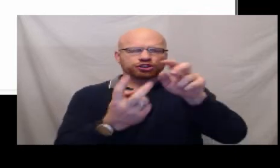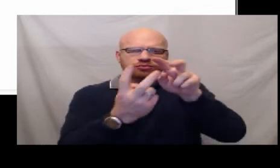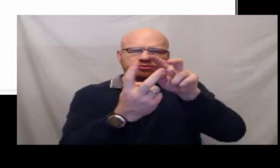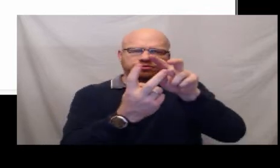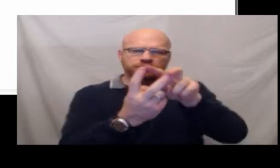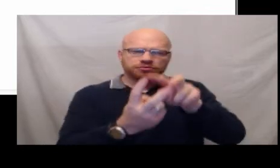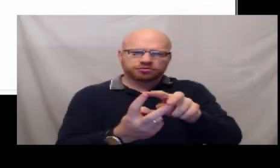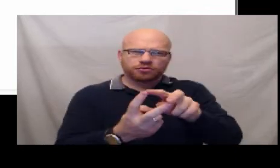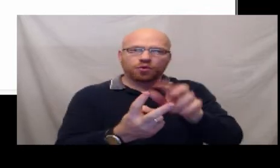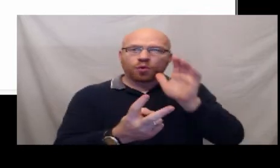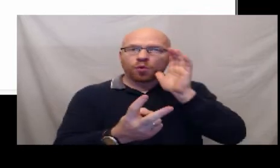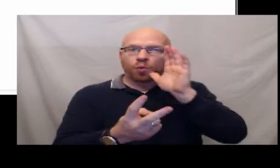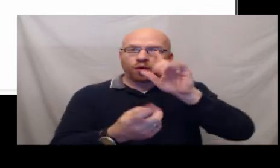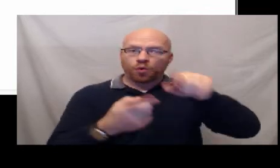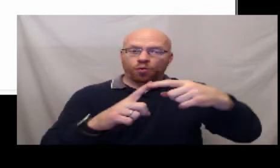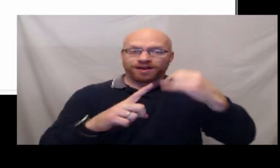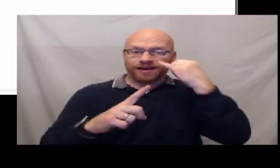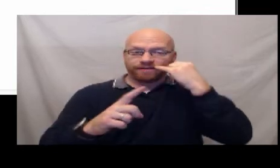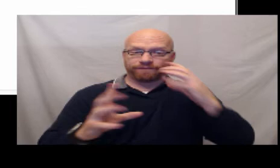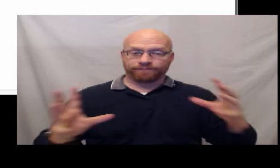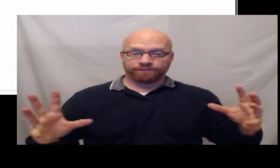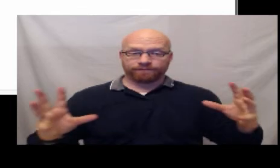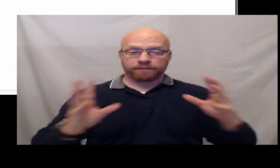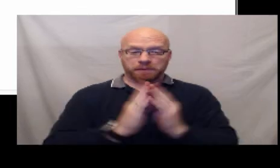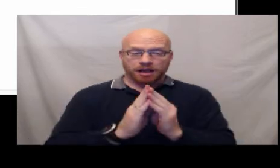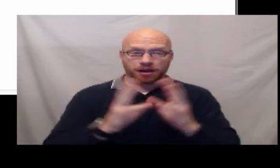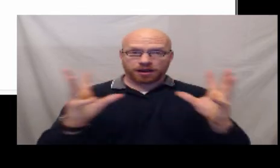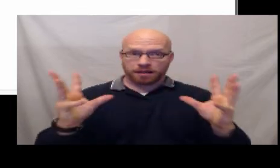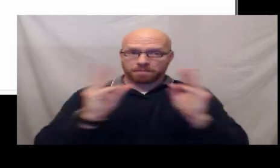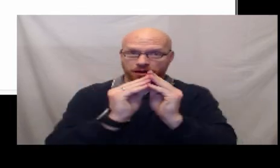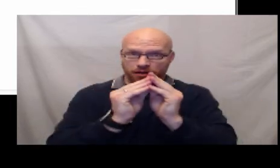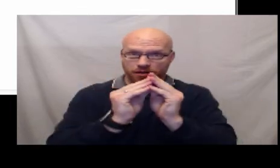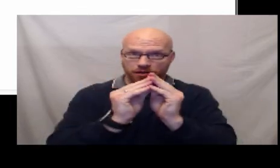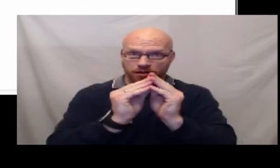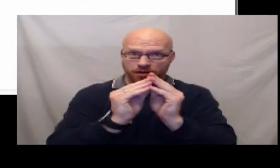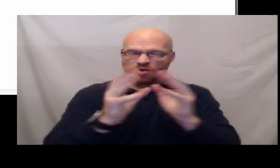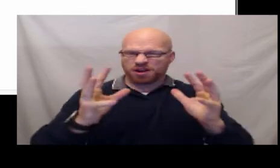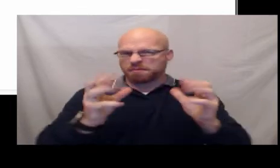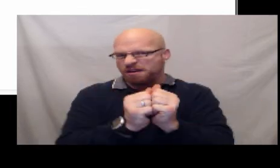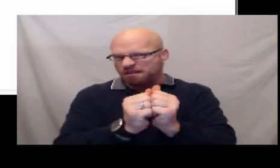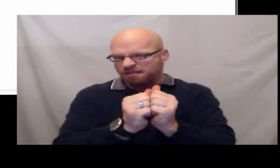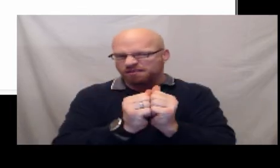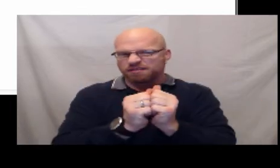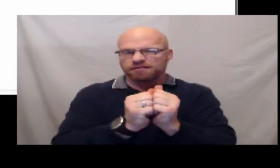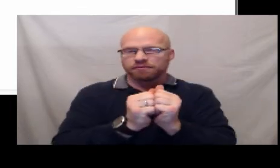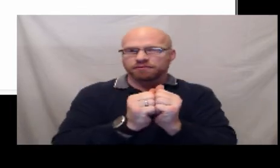we need to know which pair when combined or added together